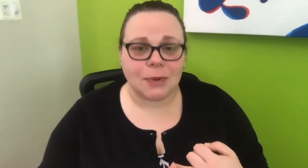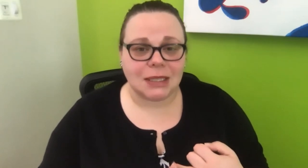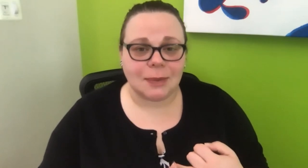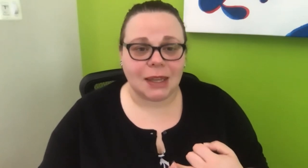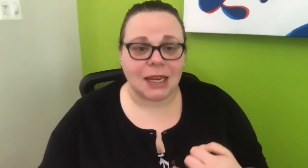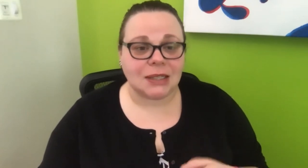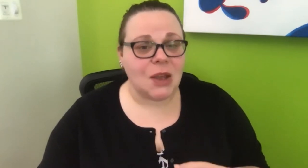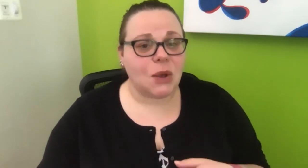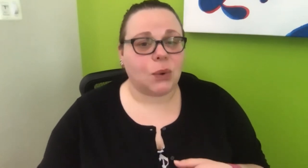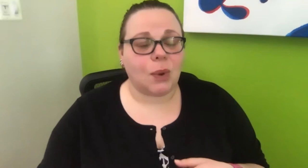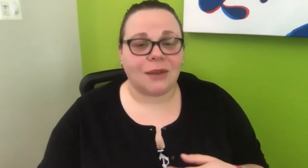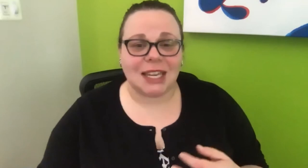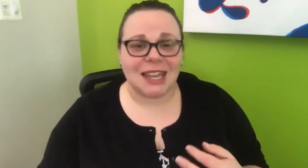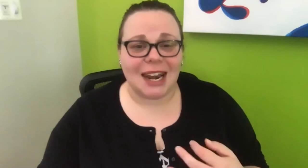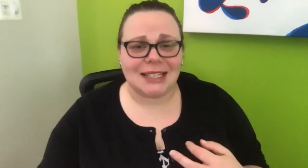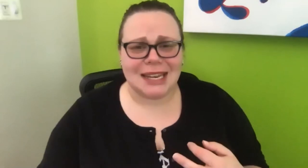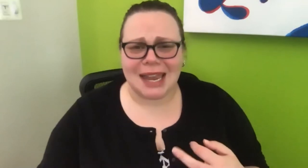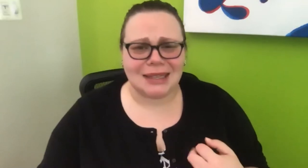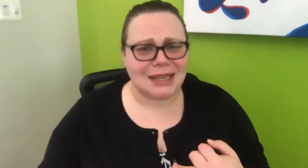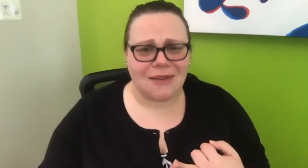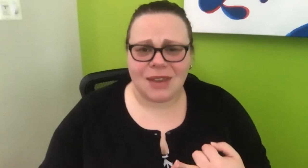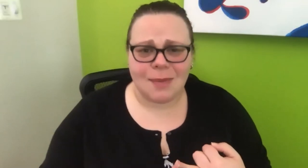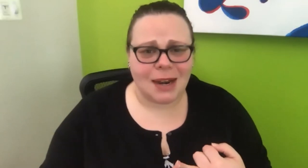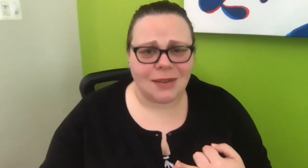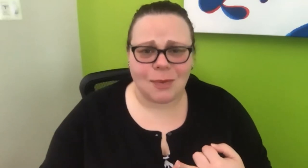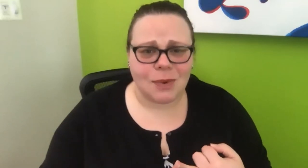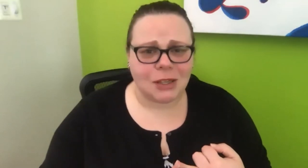who have to get that ID and the DMV might not even be wheelchair accessible, right?